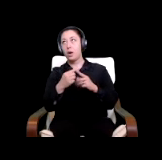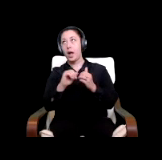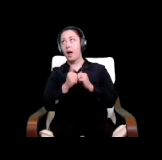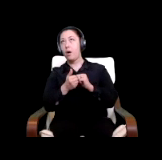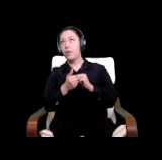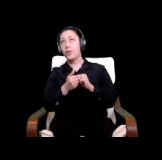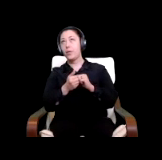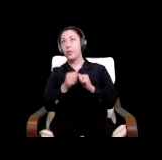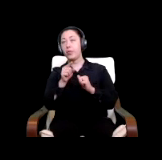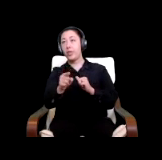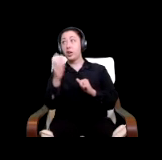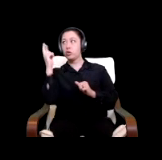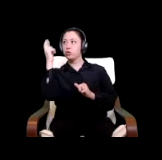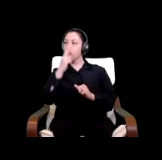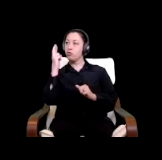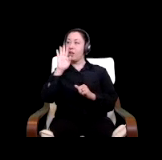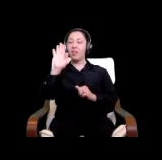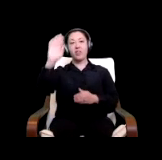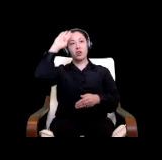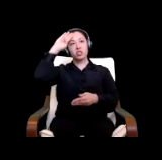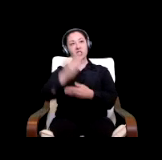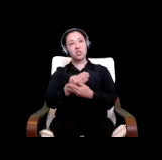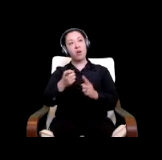one's adopted son from China most likely has CHARGE.